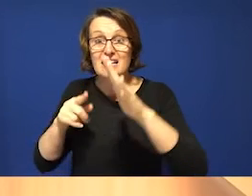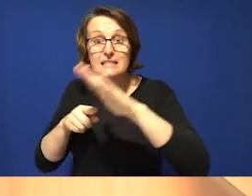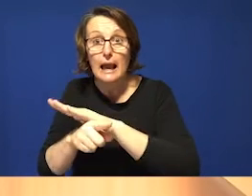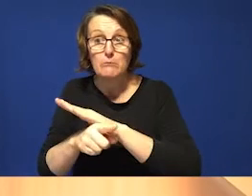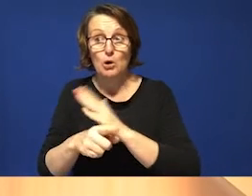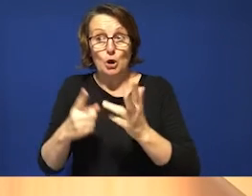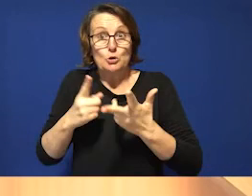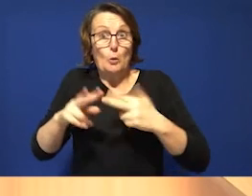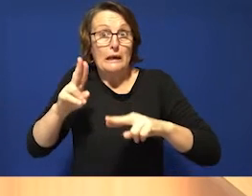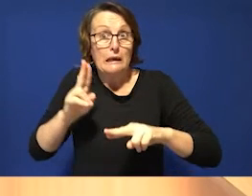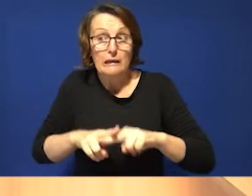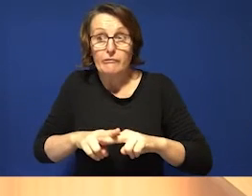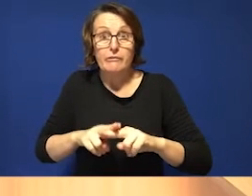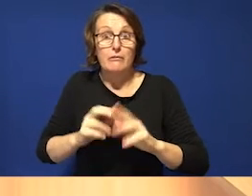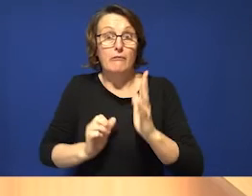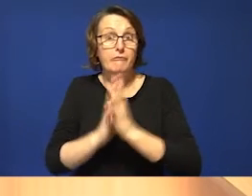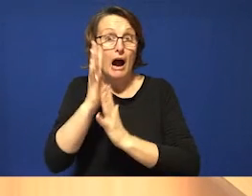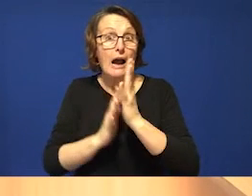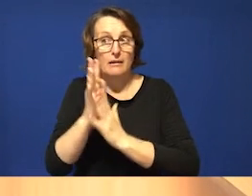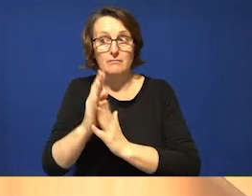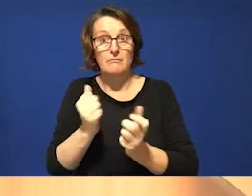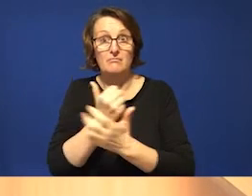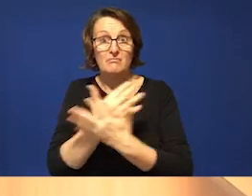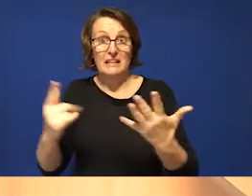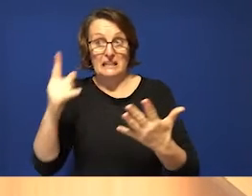So if we'd had a fire doing a sitting day, we would have a lot of bylines.